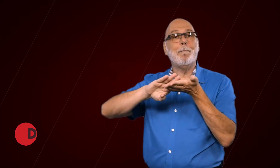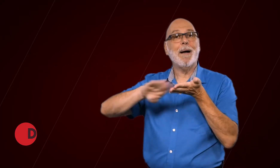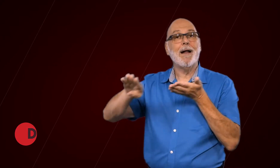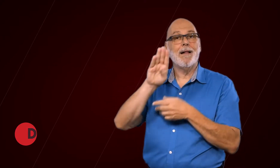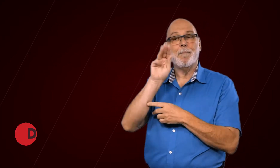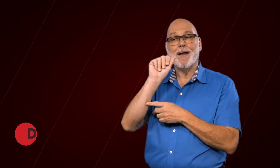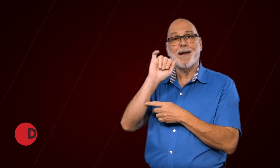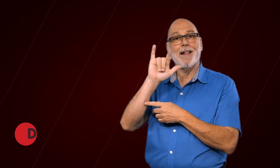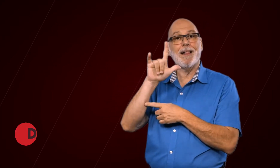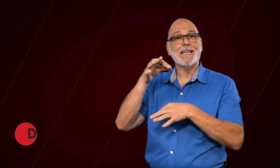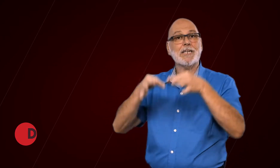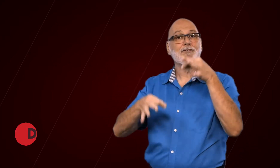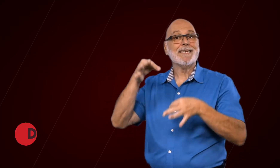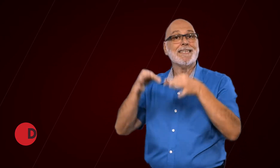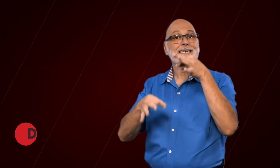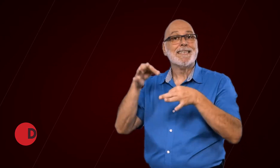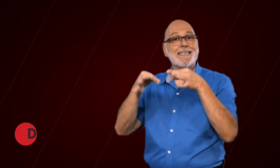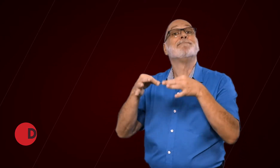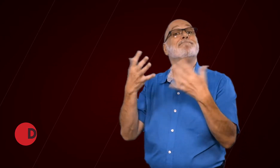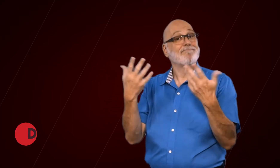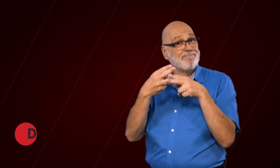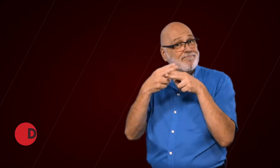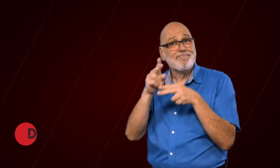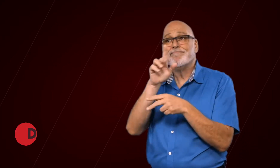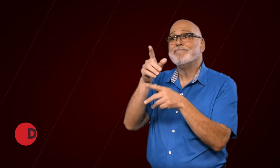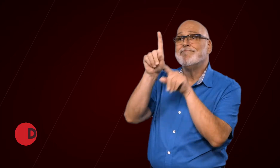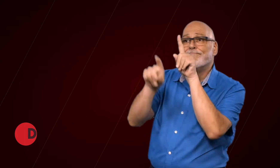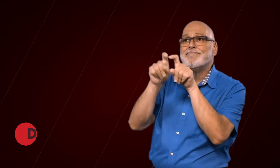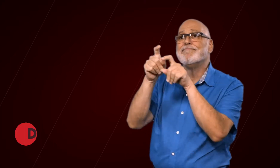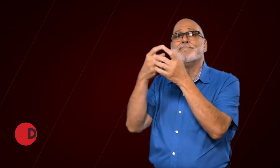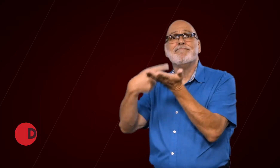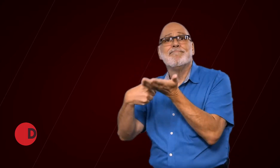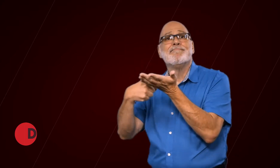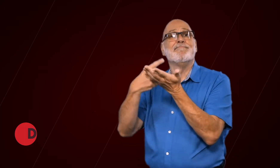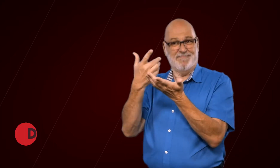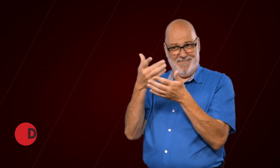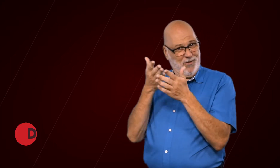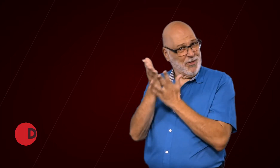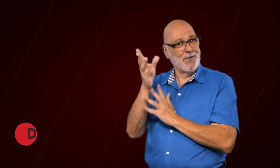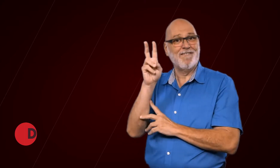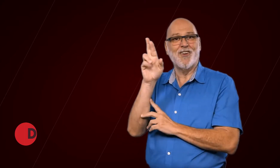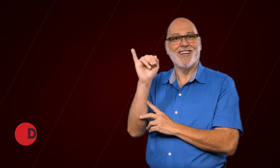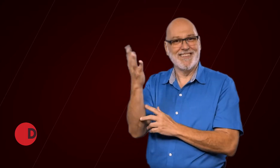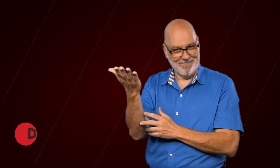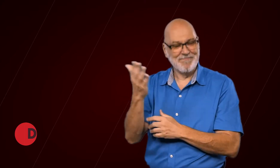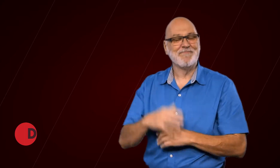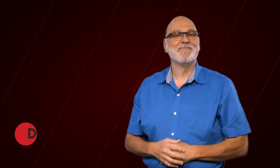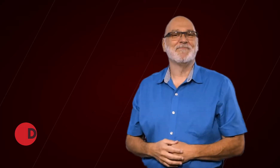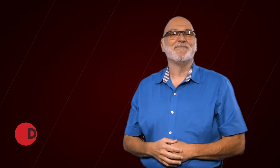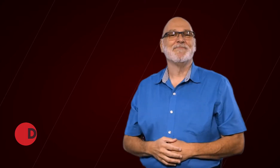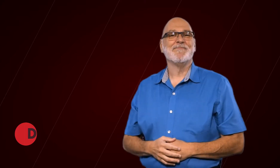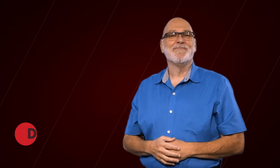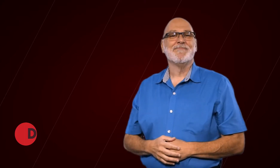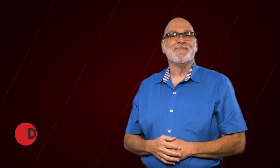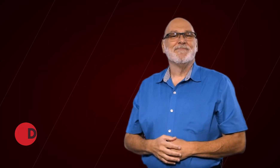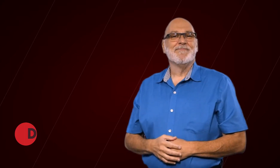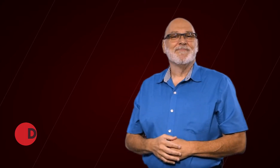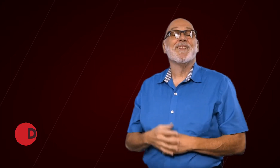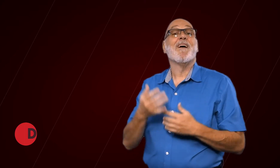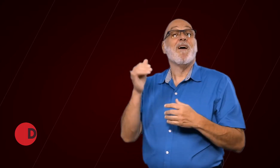prior to using VRI, bail hearings and informational interviews between